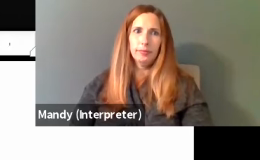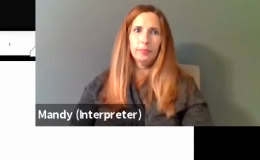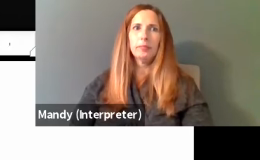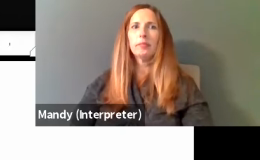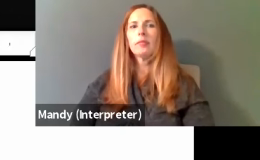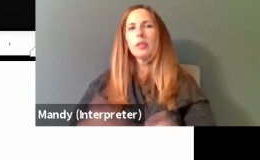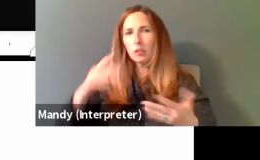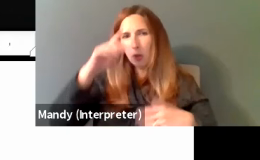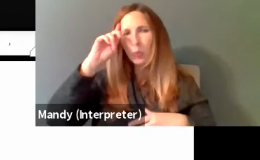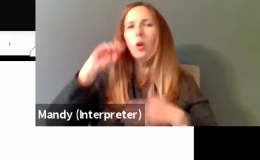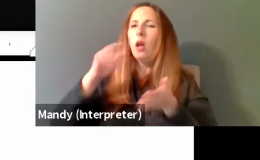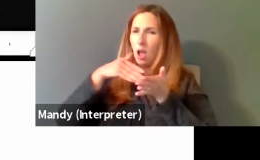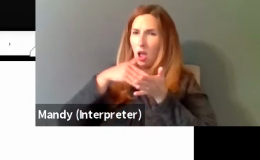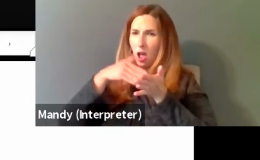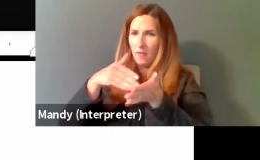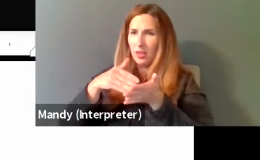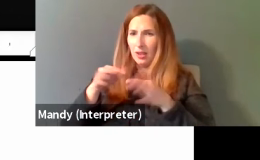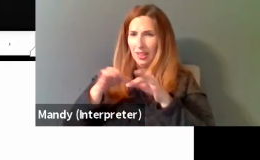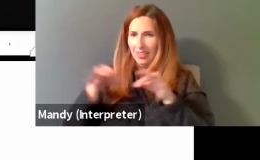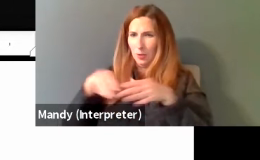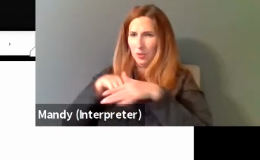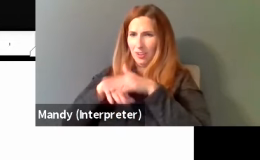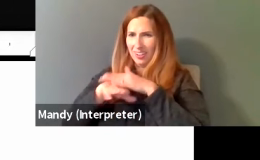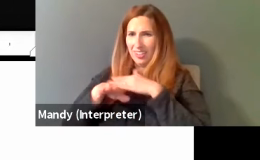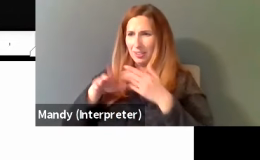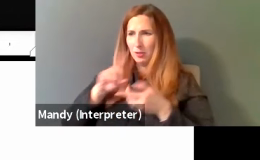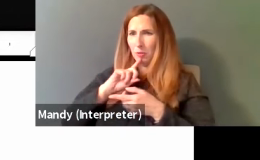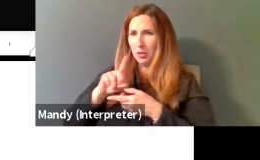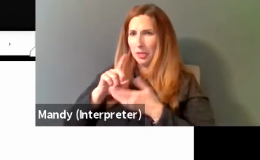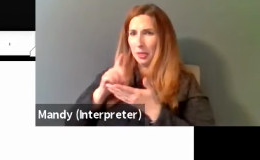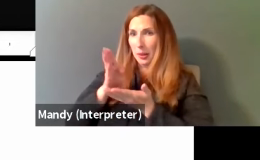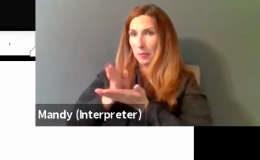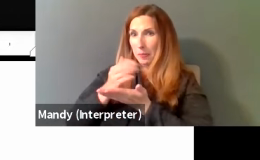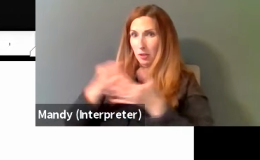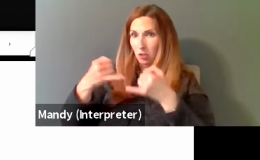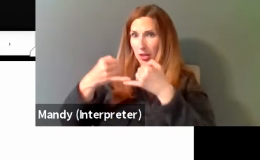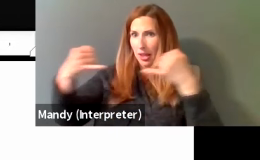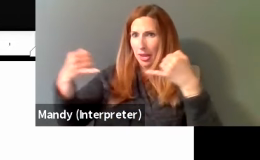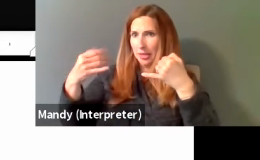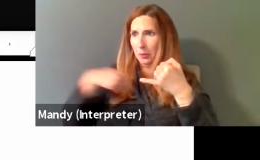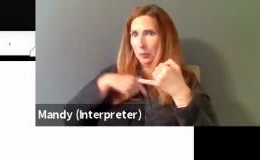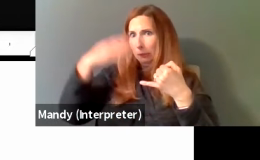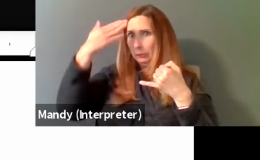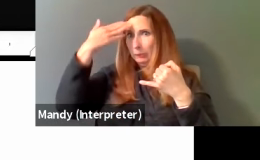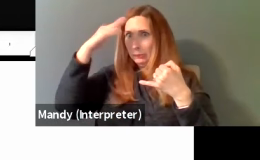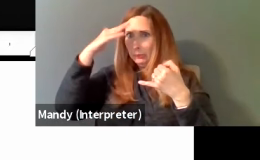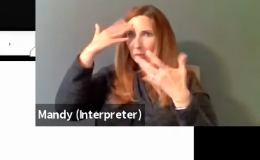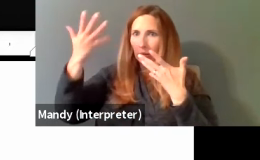for organizations, and this helps kind of gain control over setting up a budget for your organization.